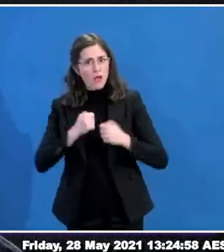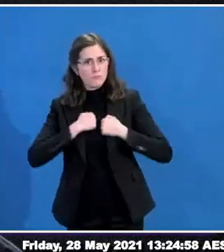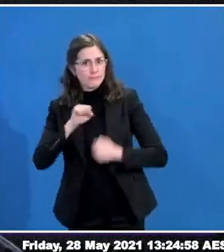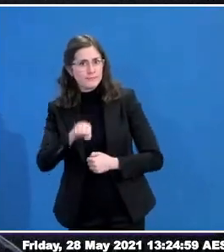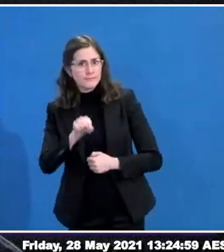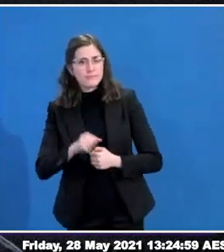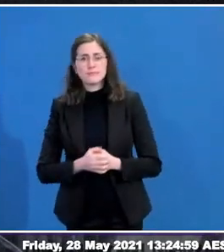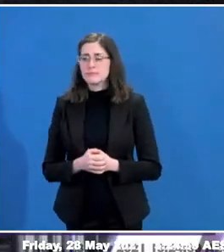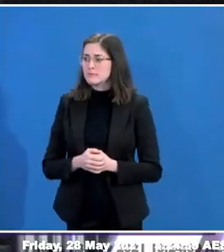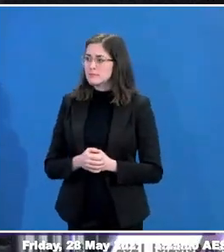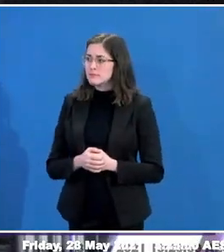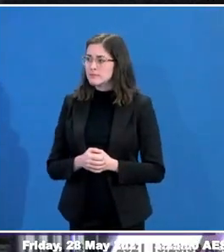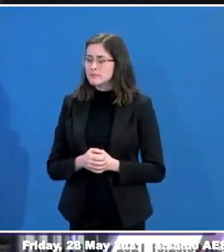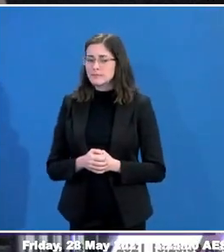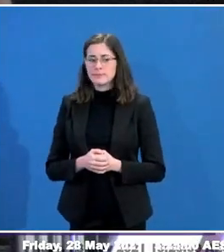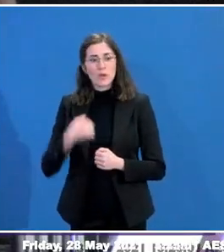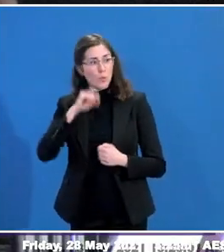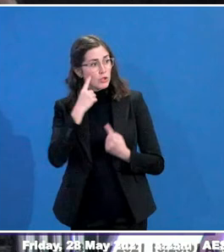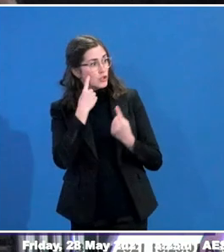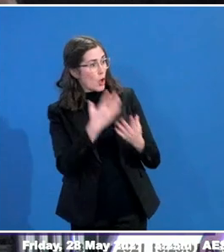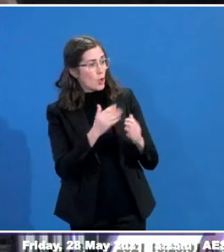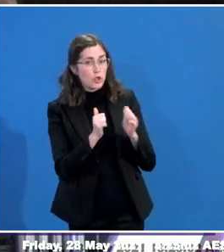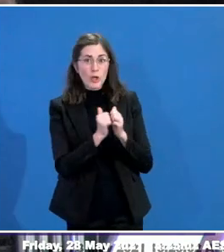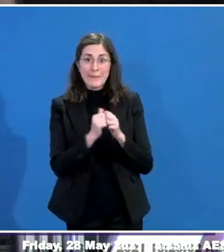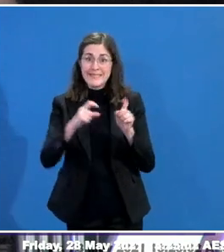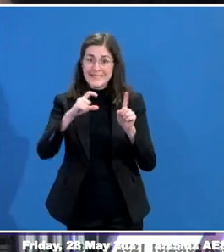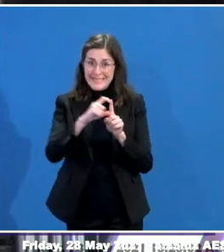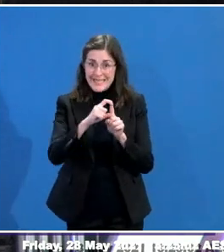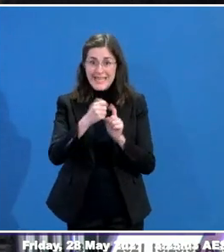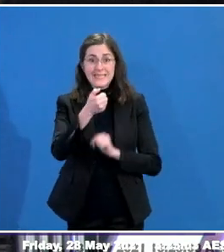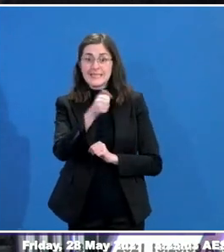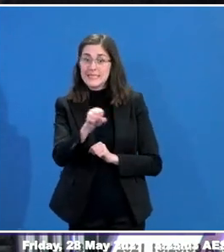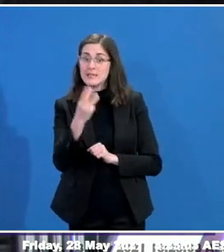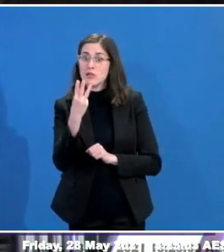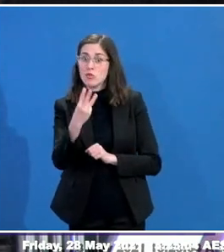Could I show you document D63C.